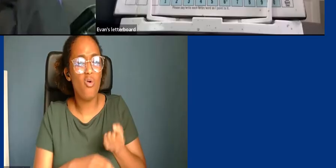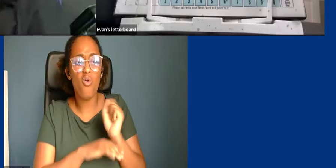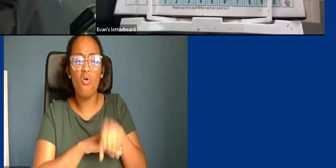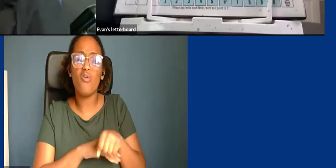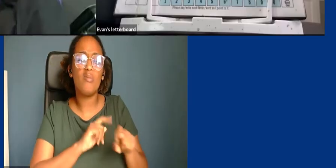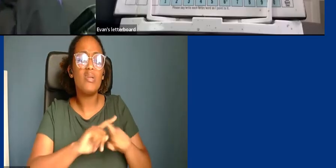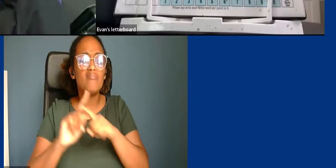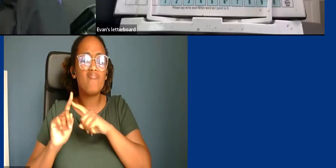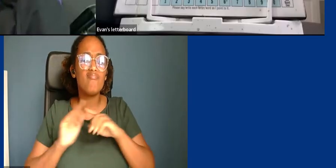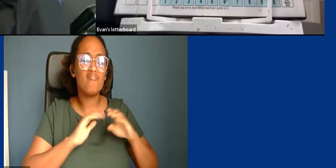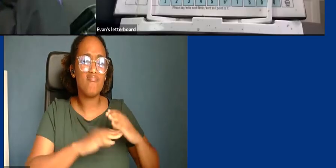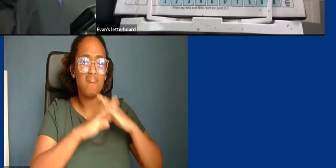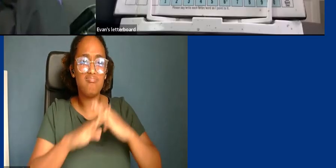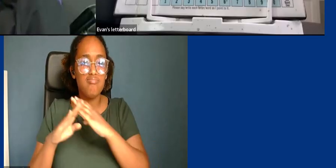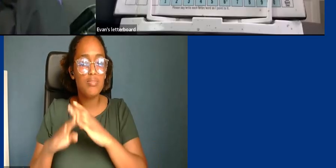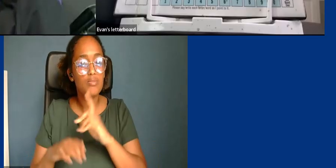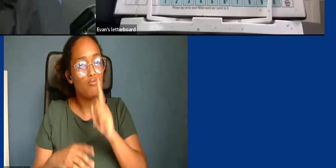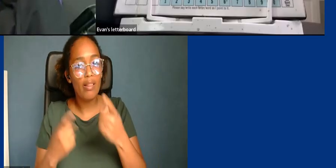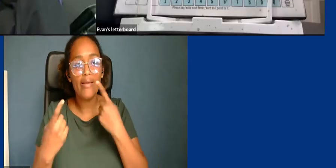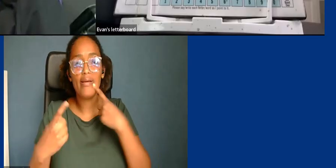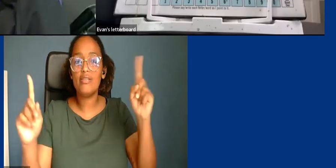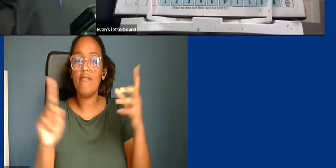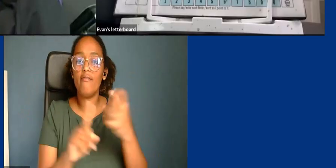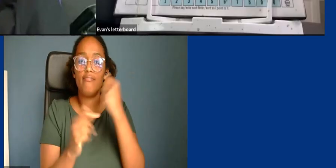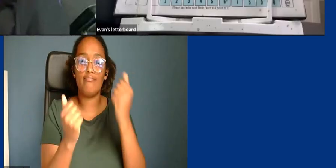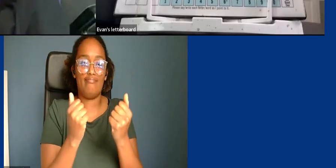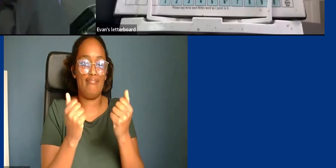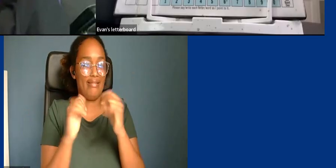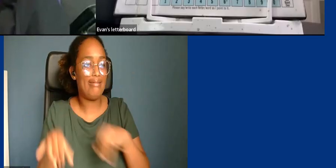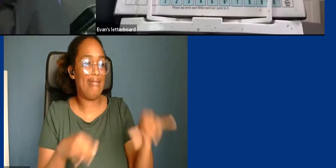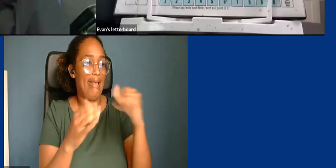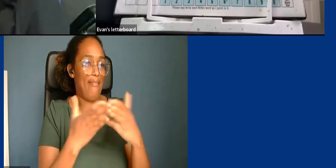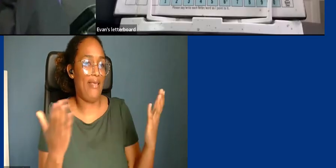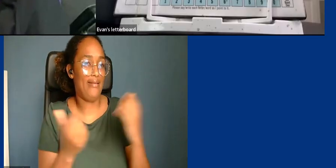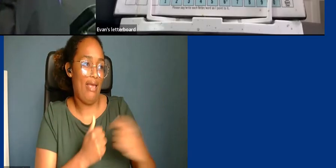same things everyone dreams of achieving, with the